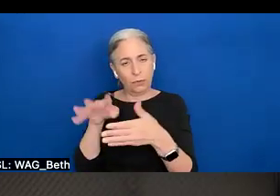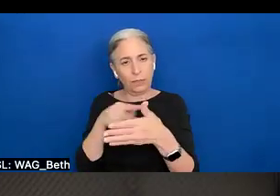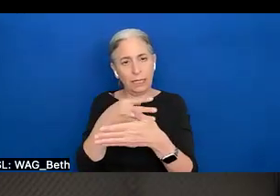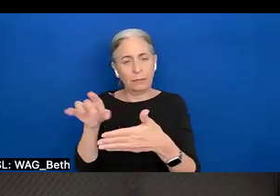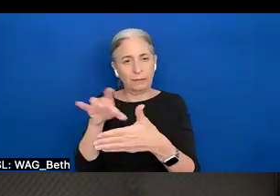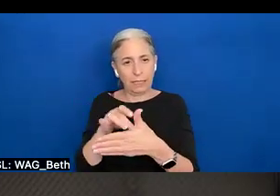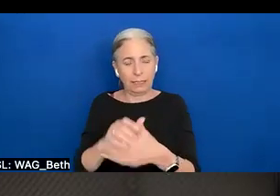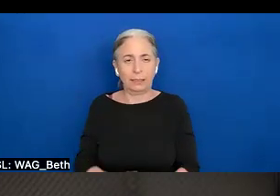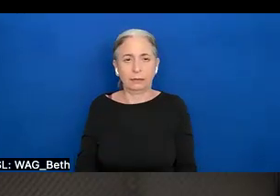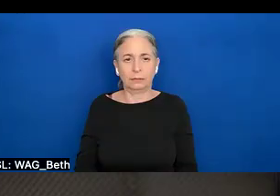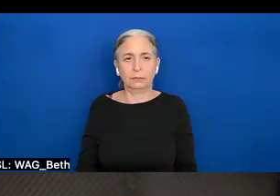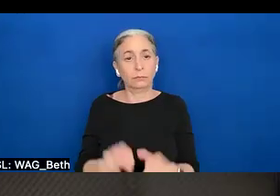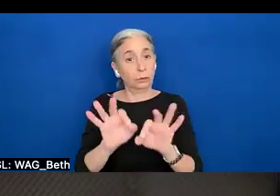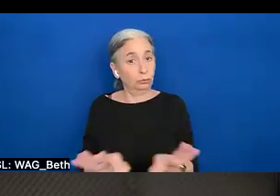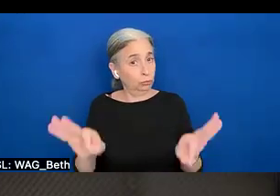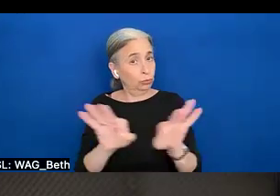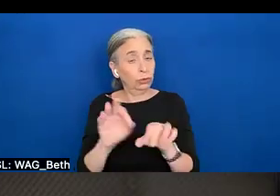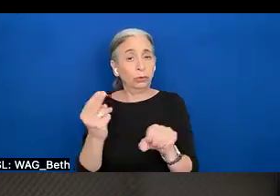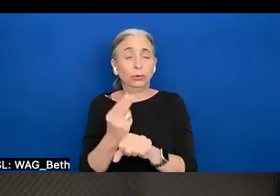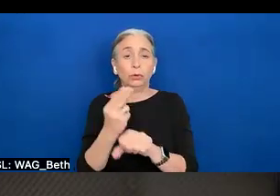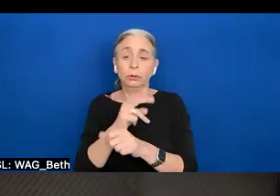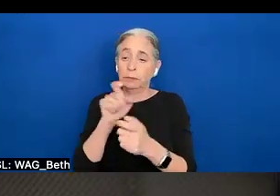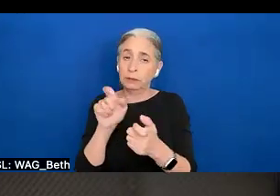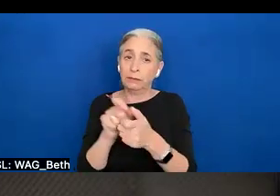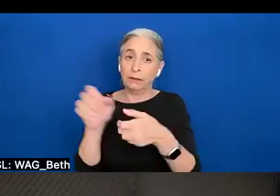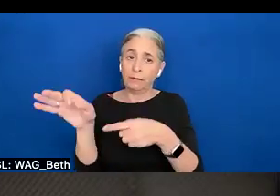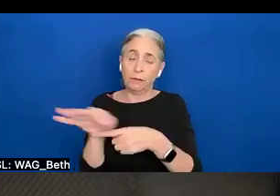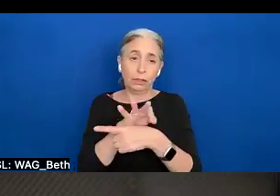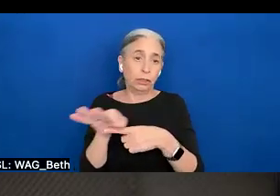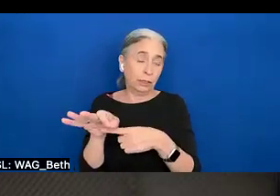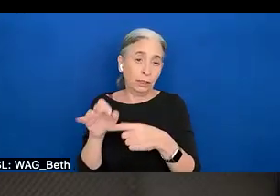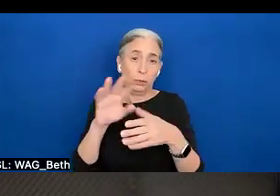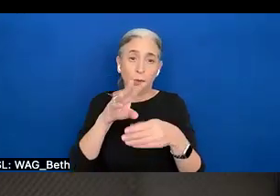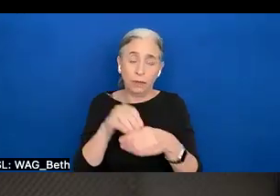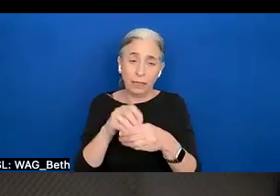It's very important to use the specific functionality